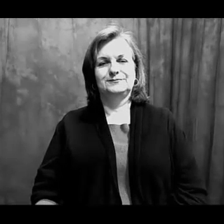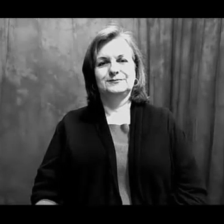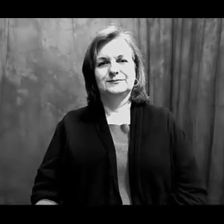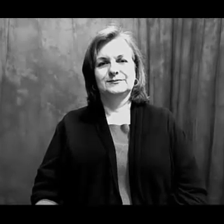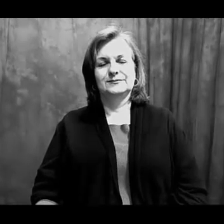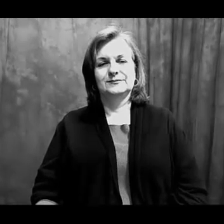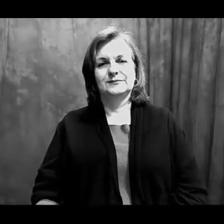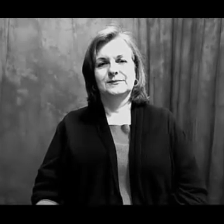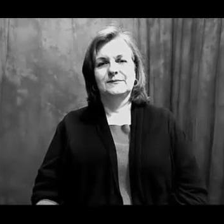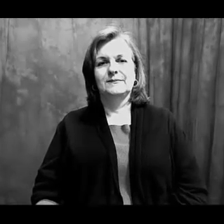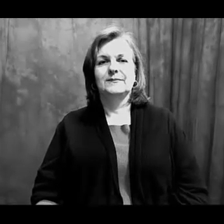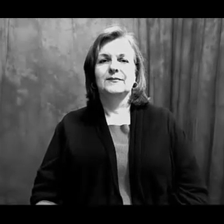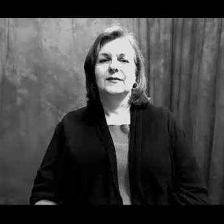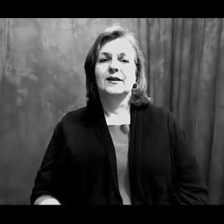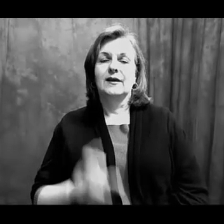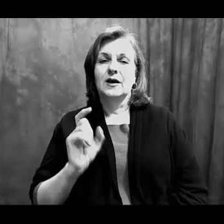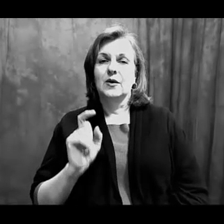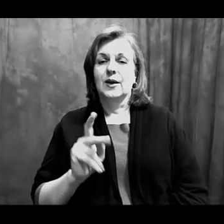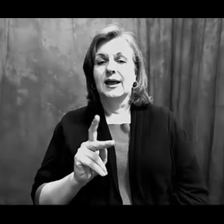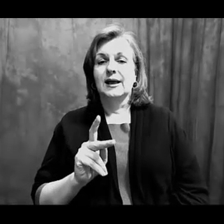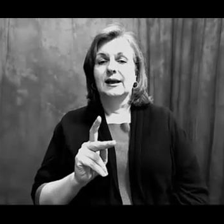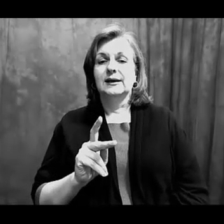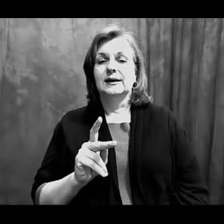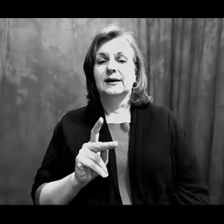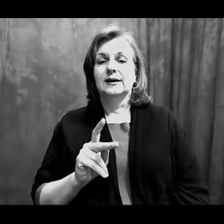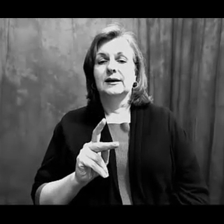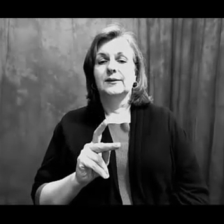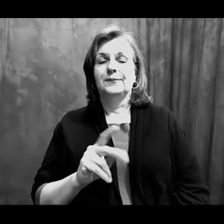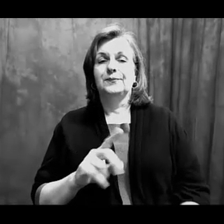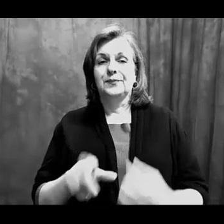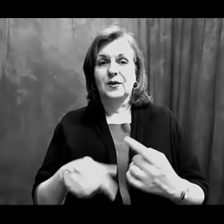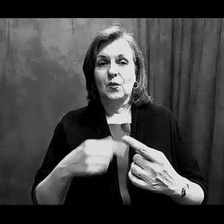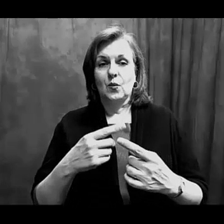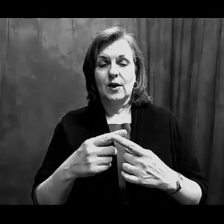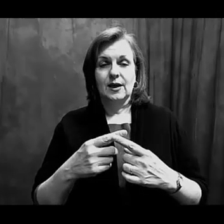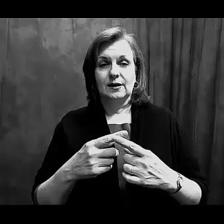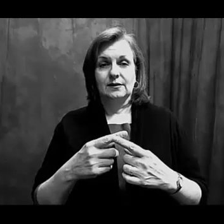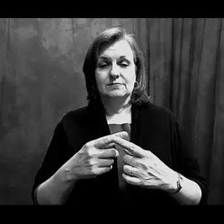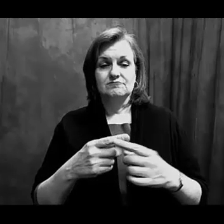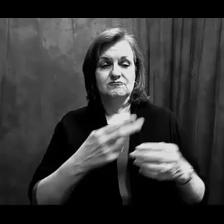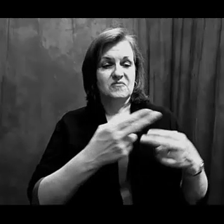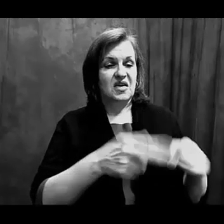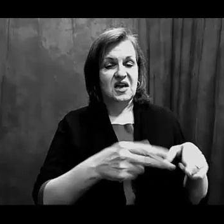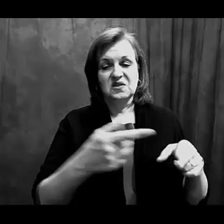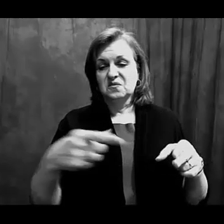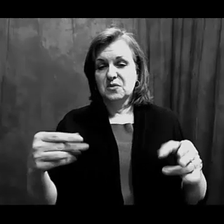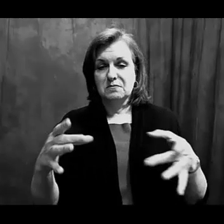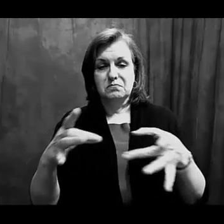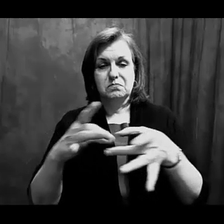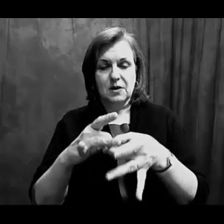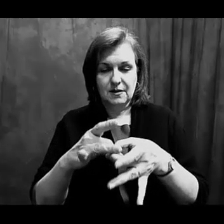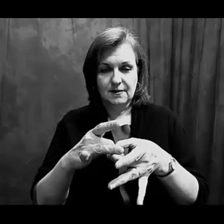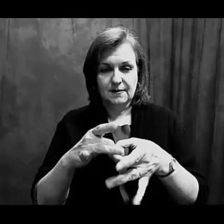through fertilization -- and in that you